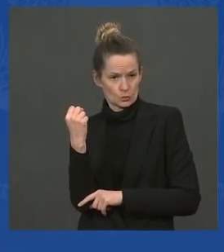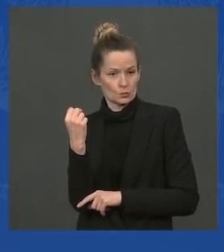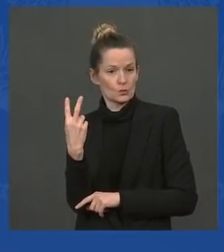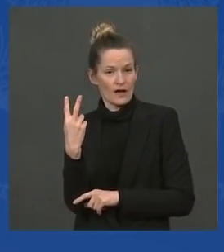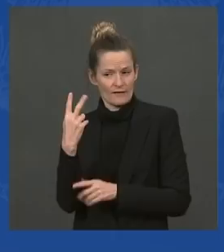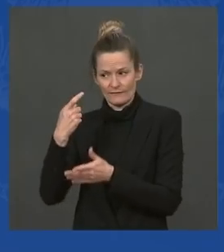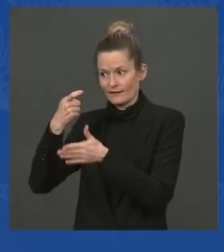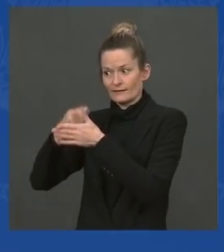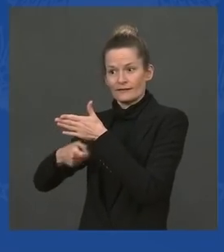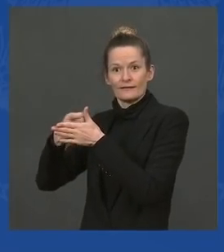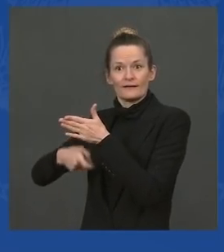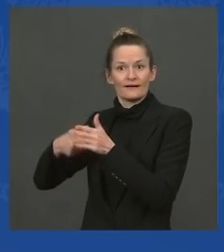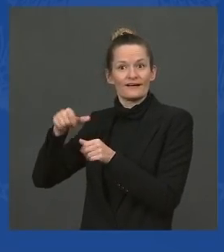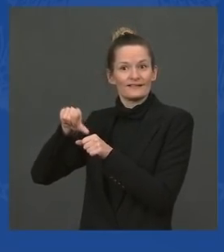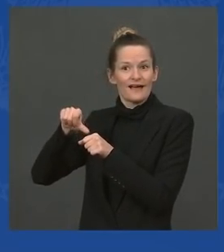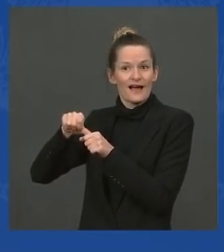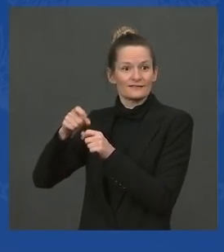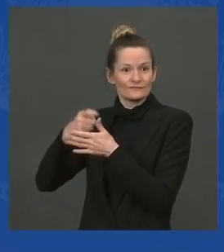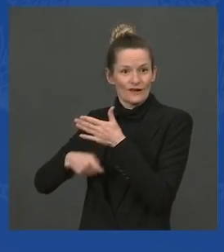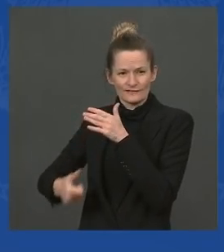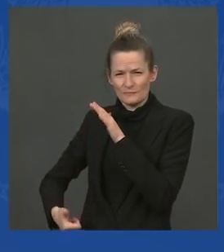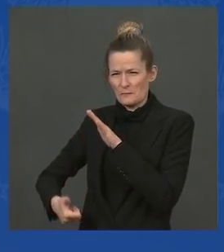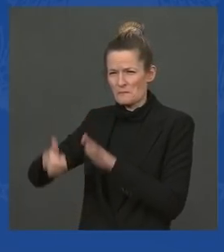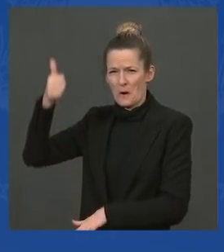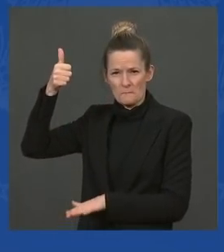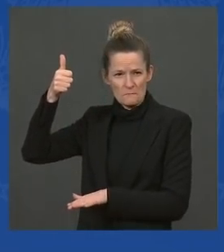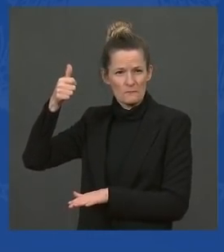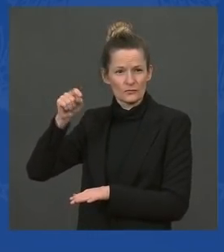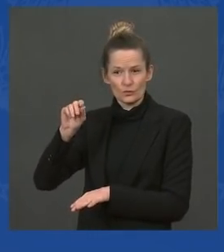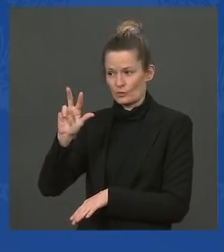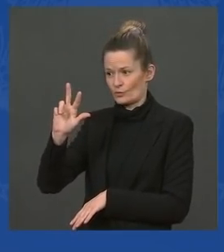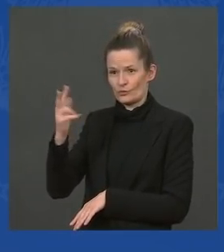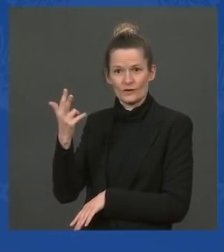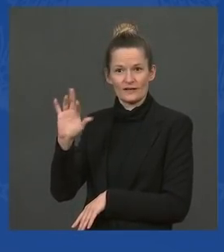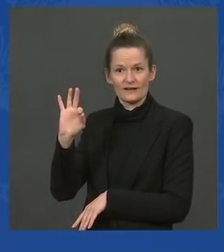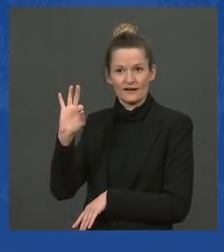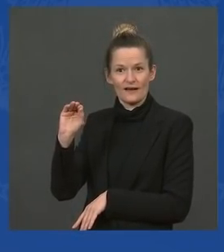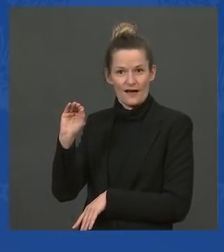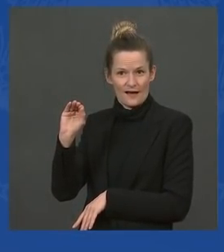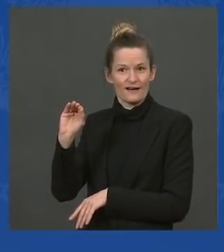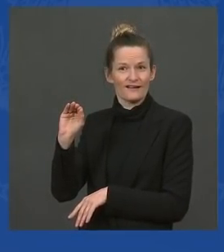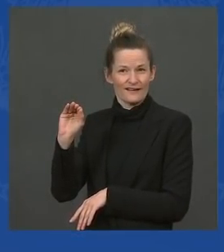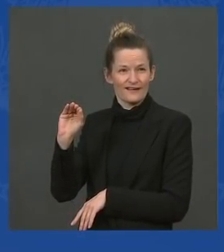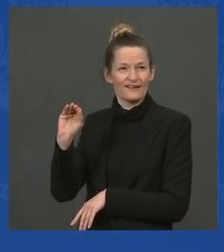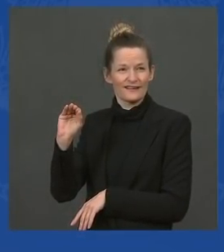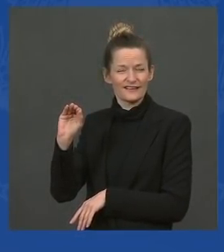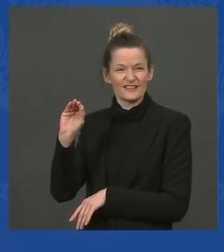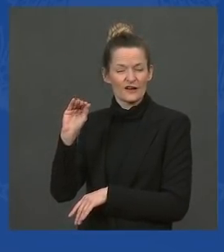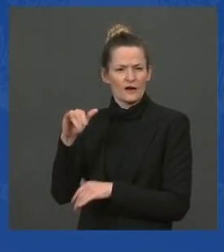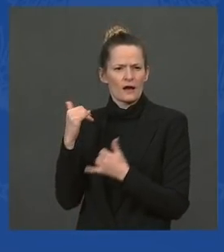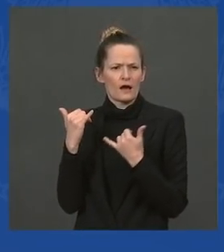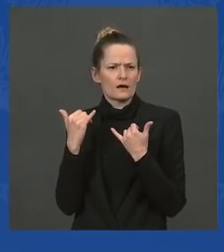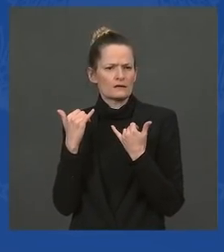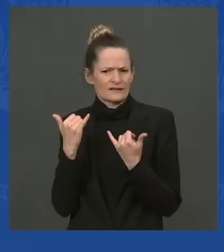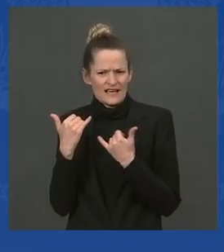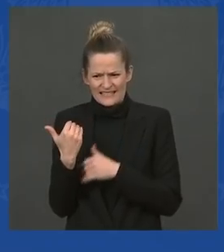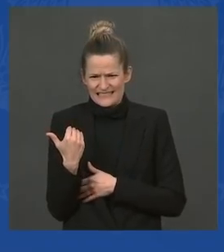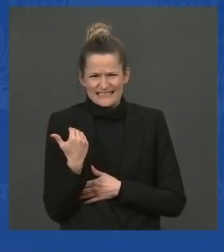We saw it in 2014 when it hit $3.69. And re- -- as recently as 2019,